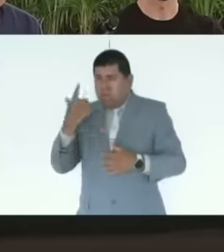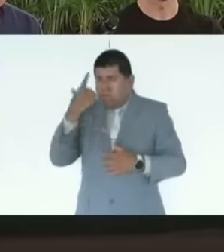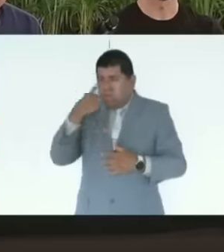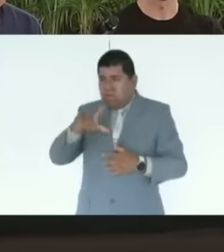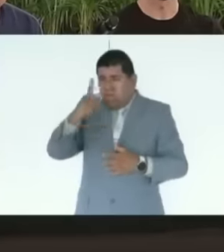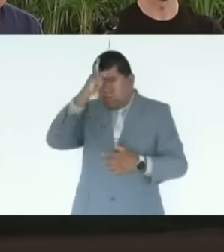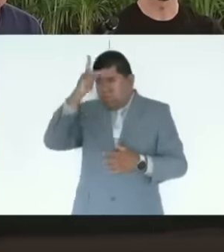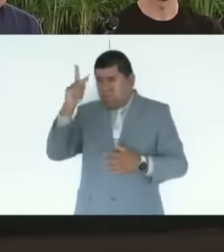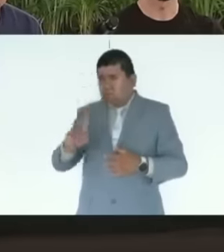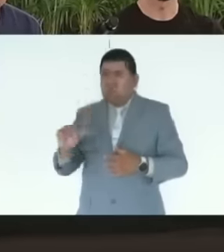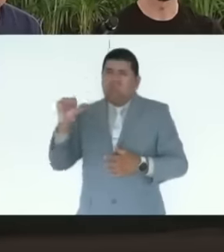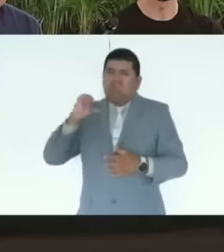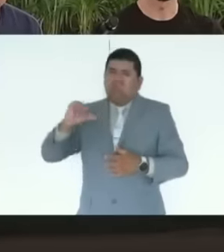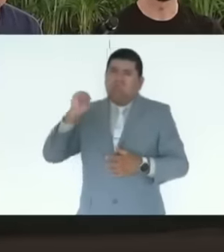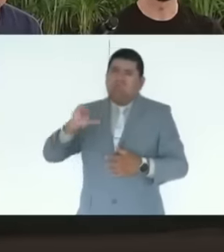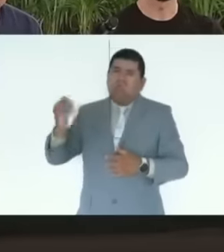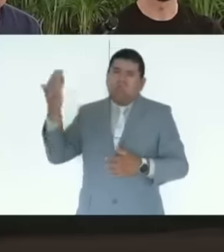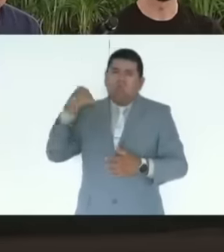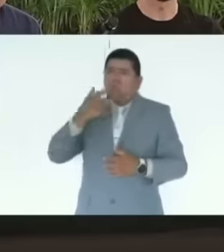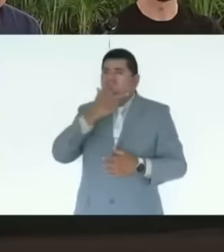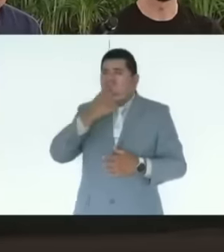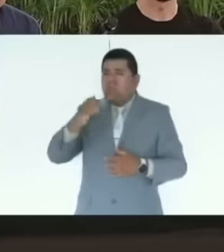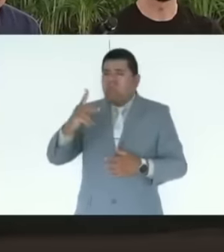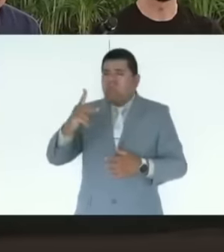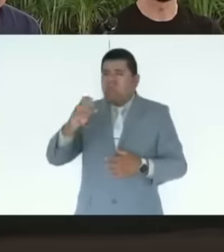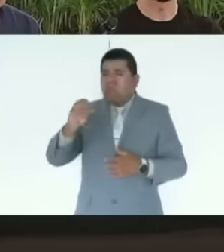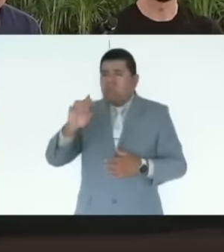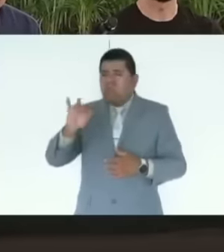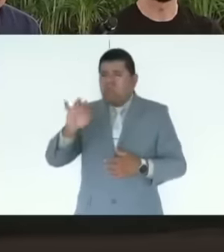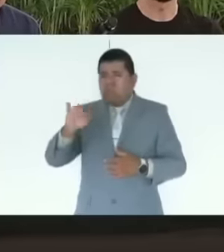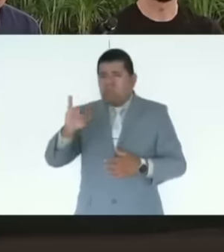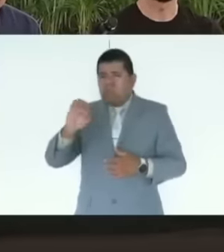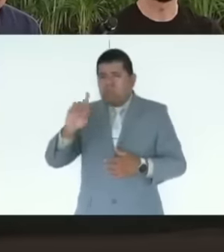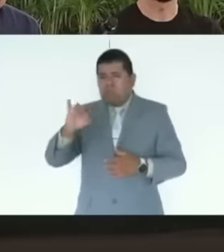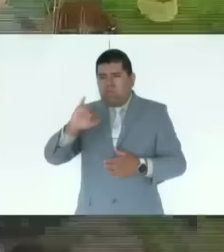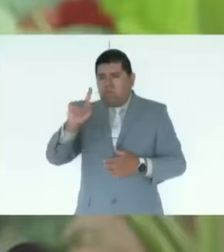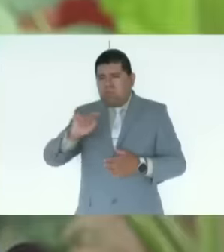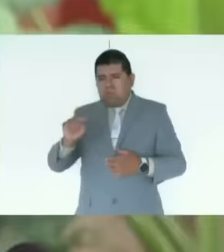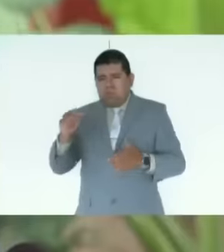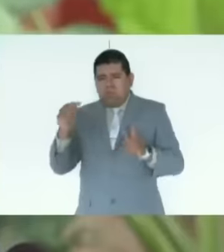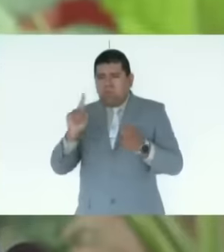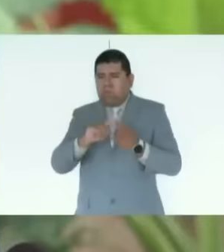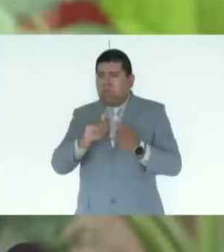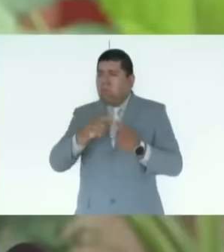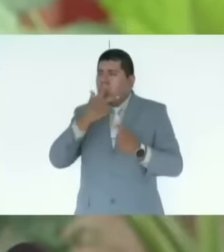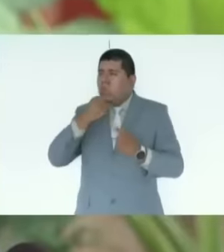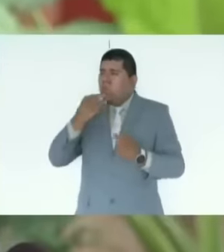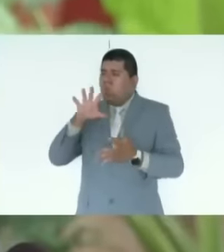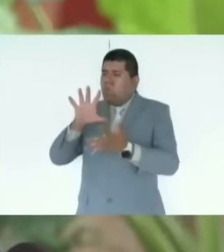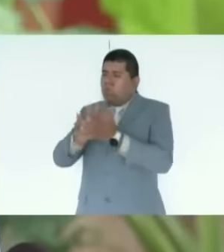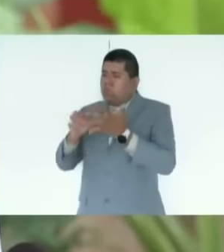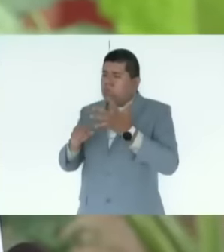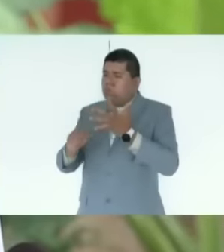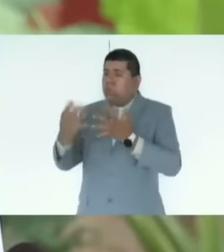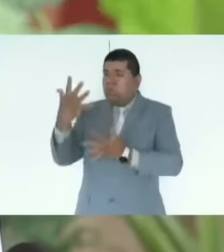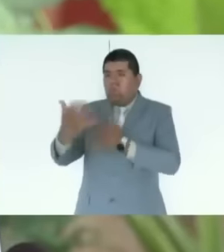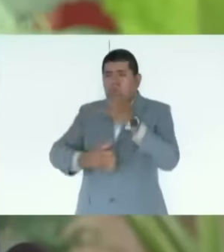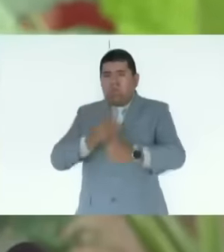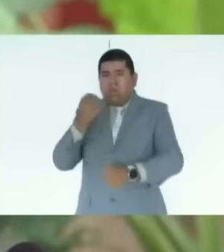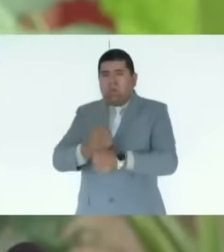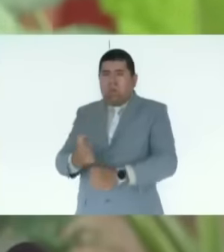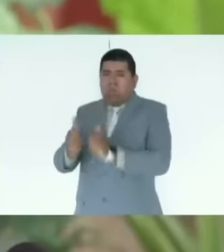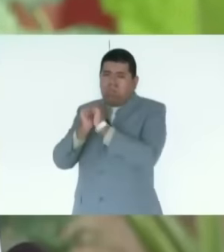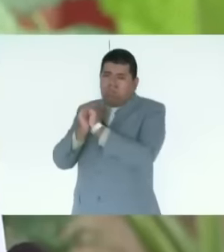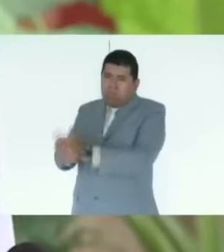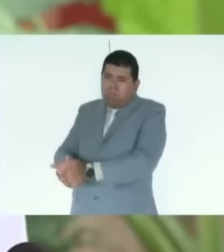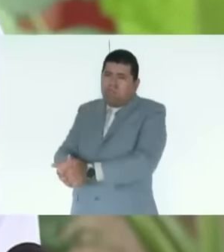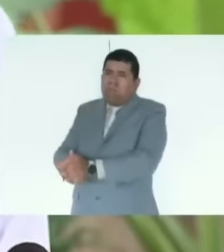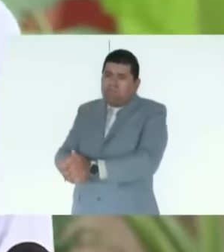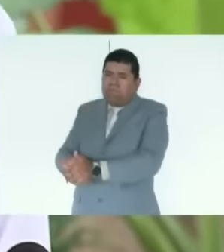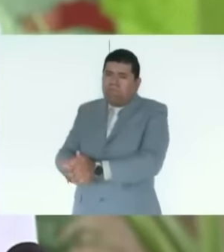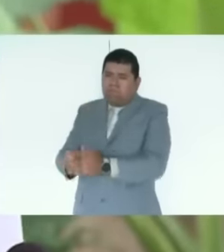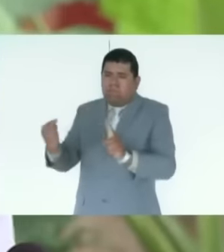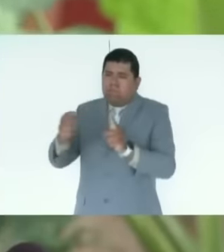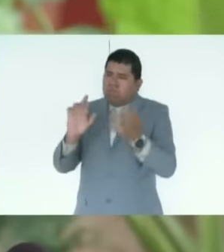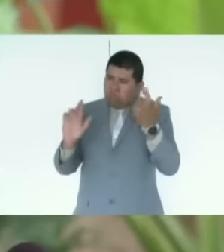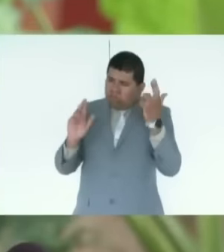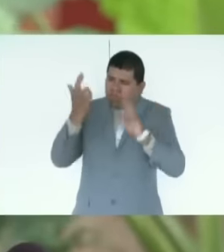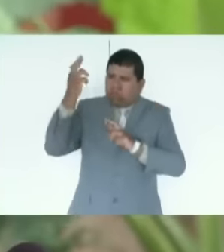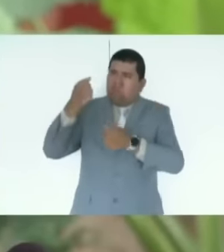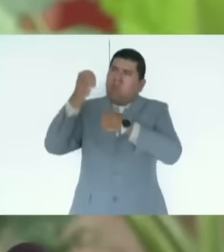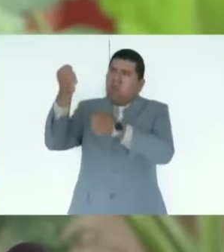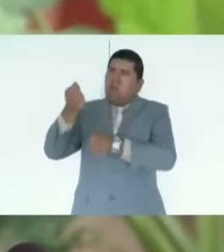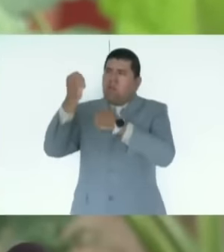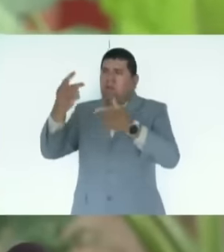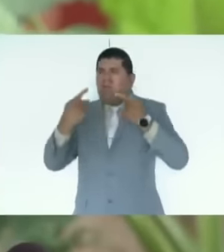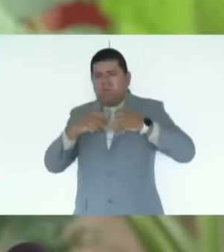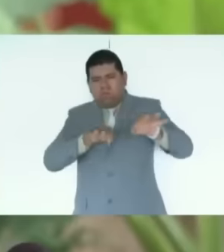the time of Porfirio Díaz and he spent 5 years in prison for fighting on behalf of the workers